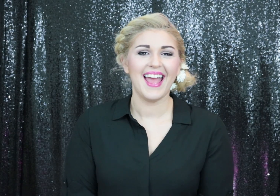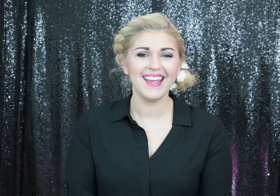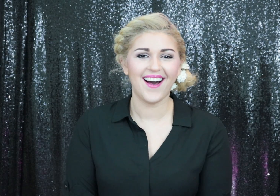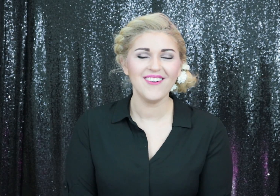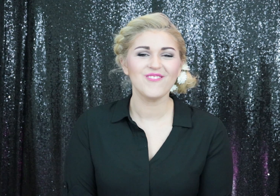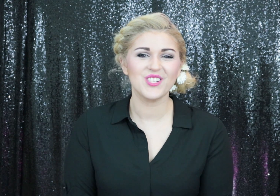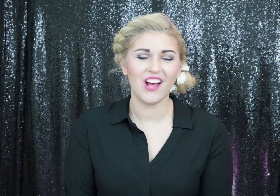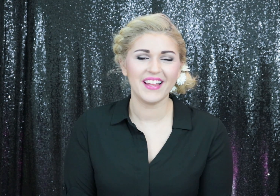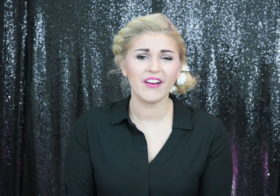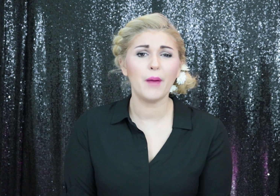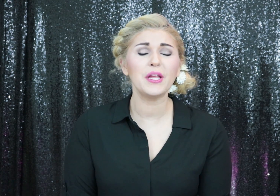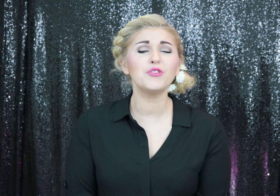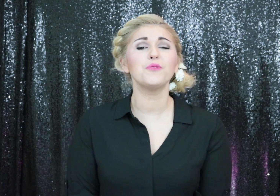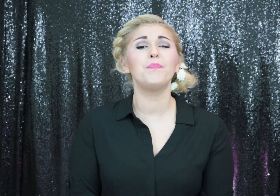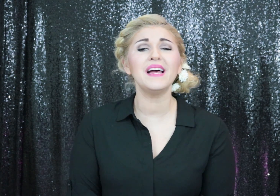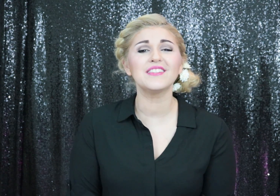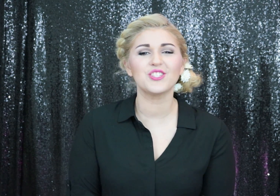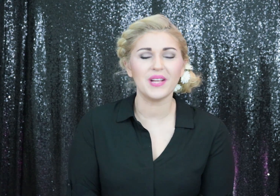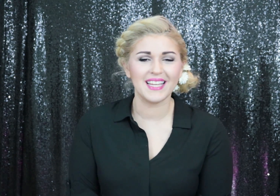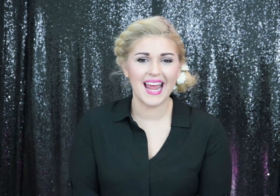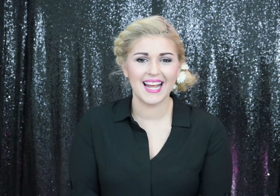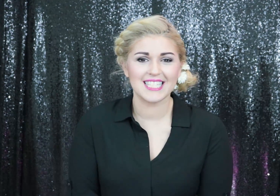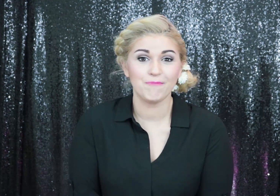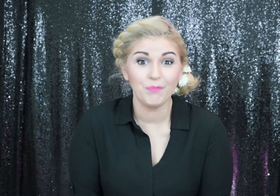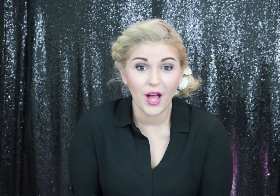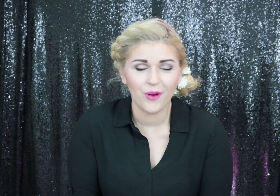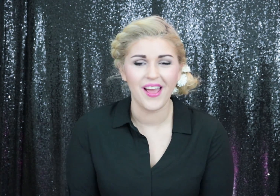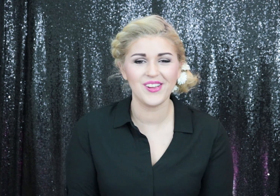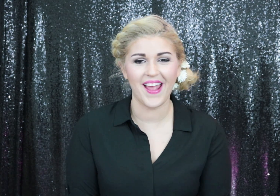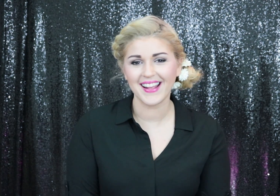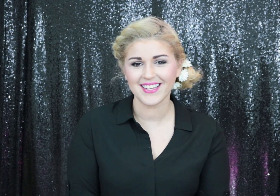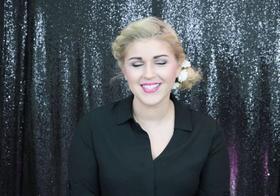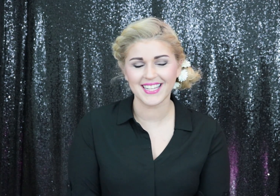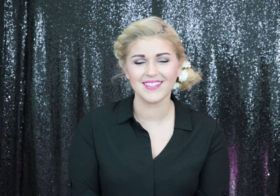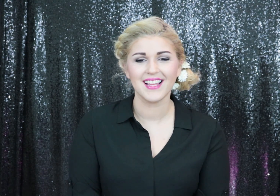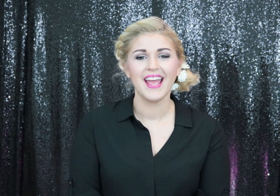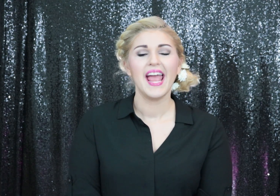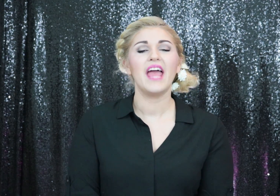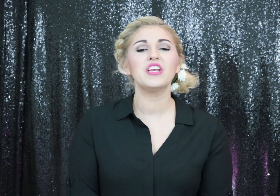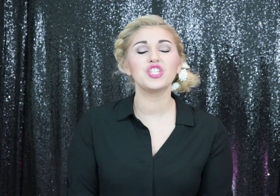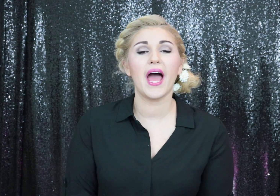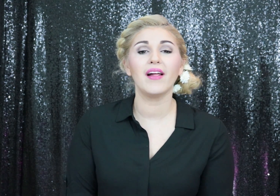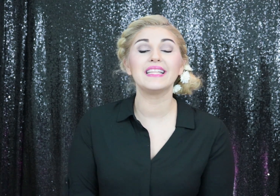hey y'all, we're still here helping you to build, strengthen and explode your ASL skills and this channel.